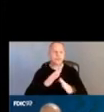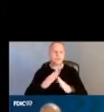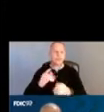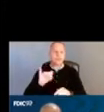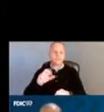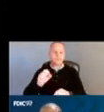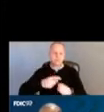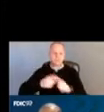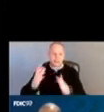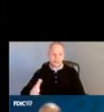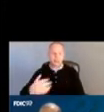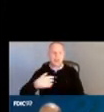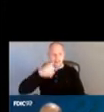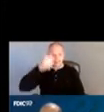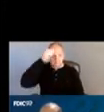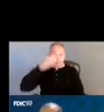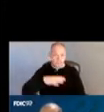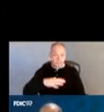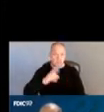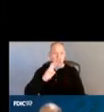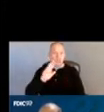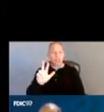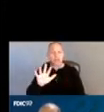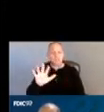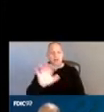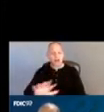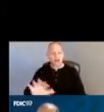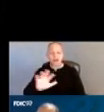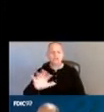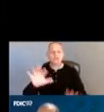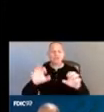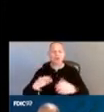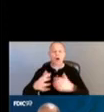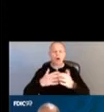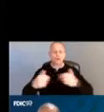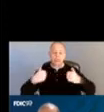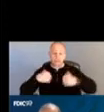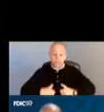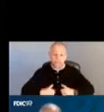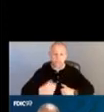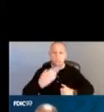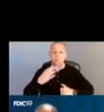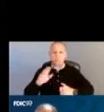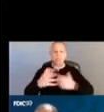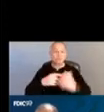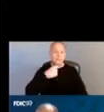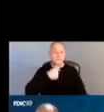in the mid 30's wearing a dark gray suit and blue/gray tie with black glasses and short